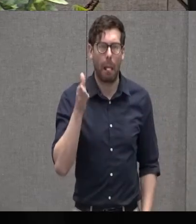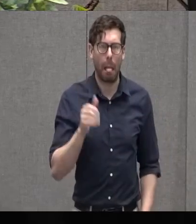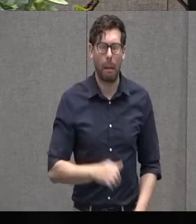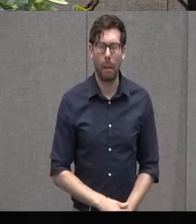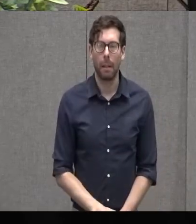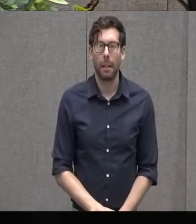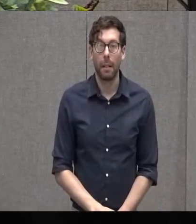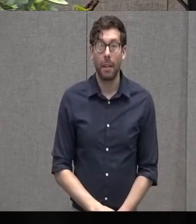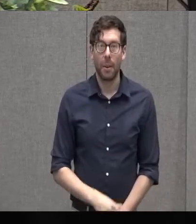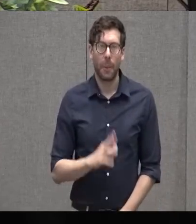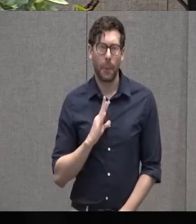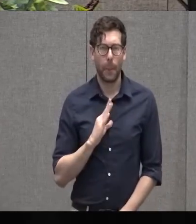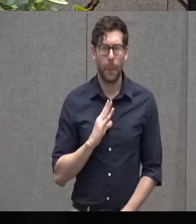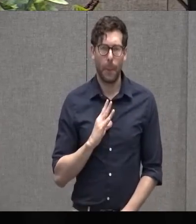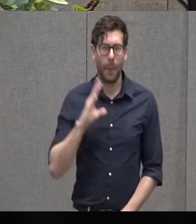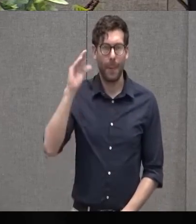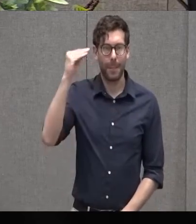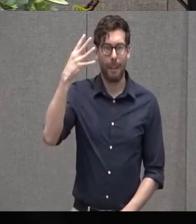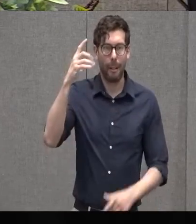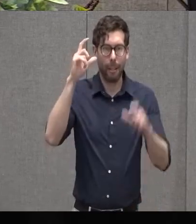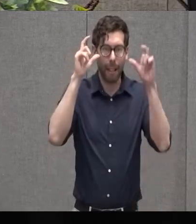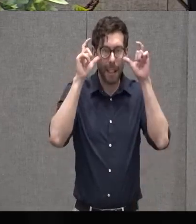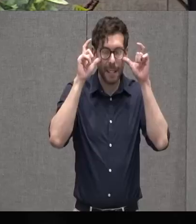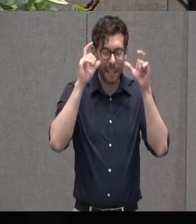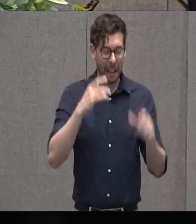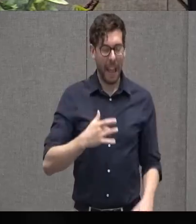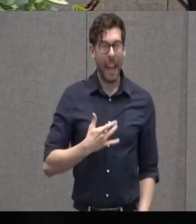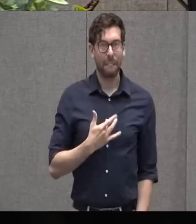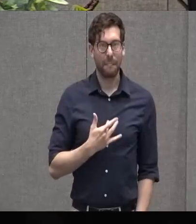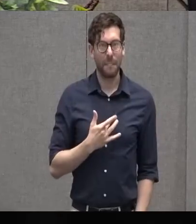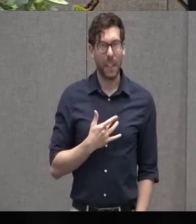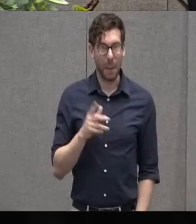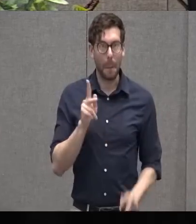I have a feeling people will wanna buy them. I'm gonna make them $5.